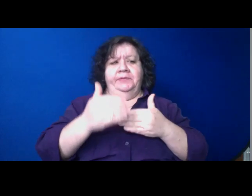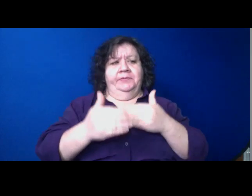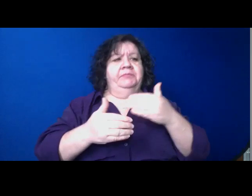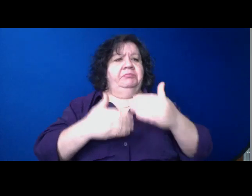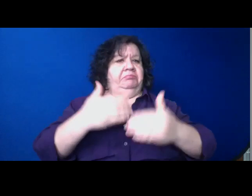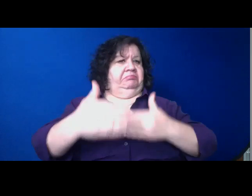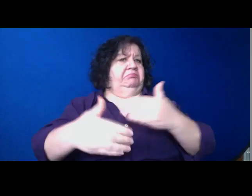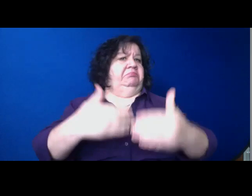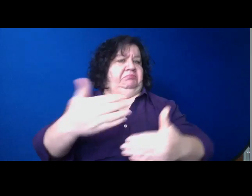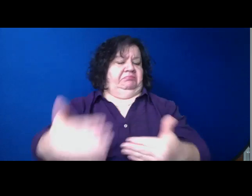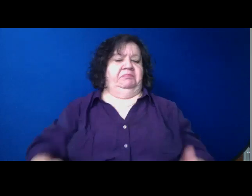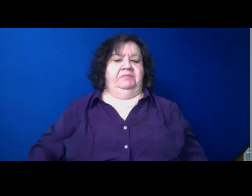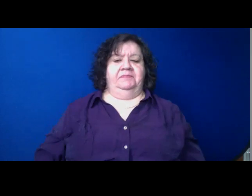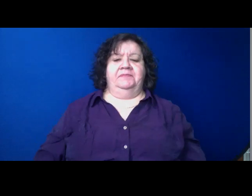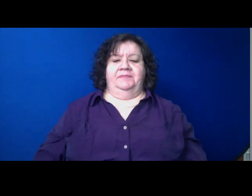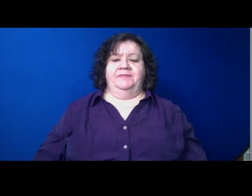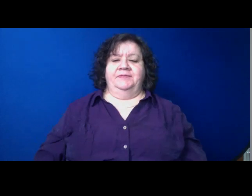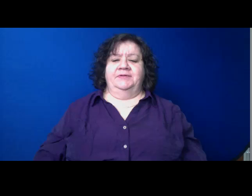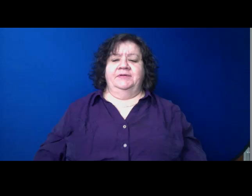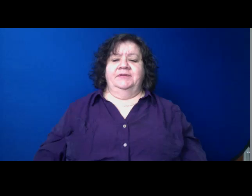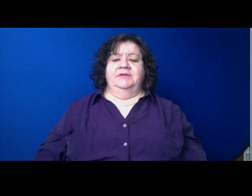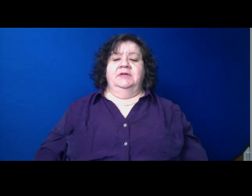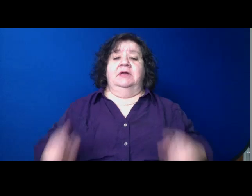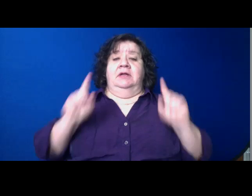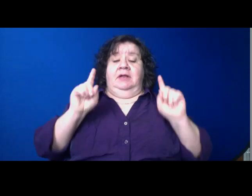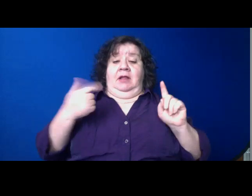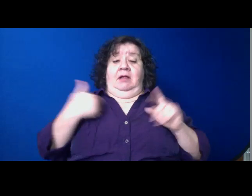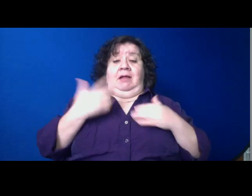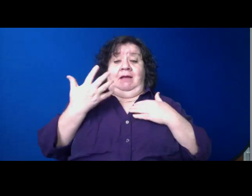bottom of the screen i just want to get a confirmation from my colleague alejandro